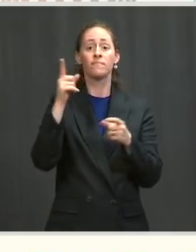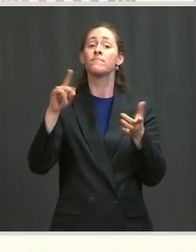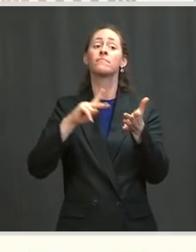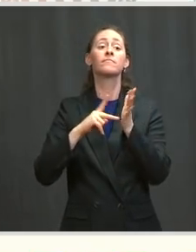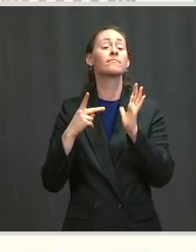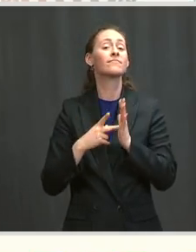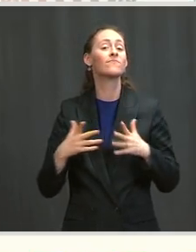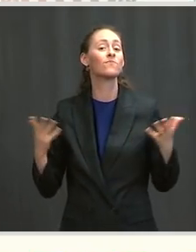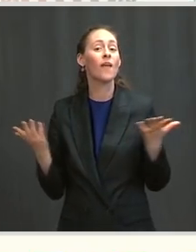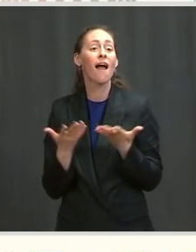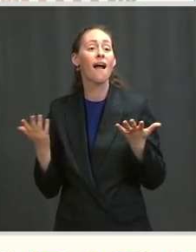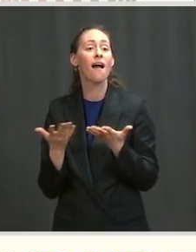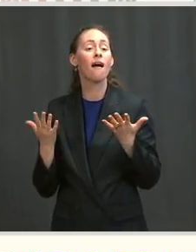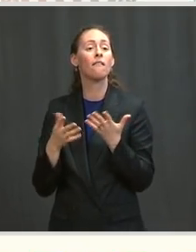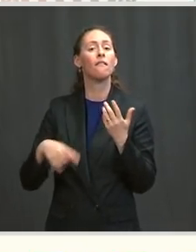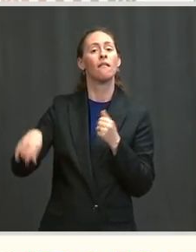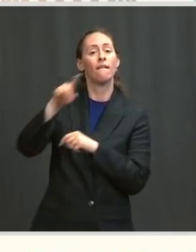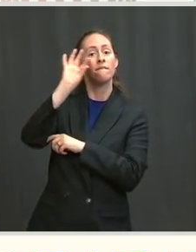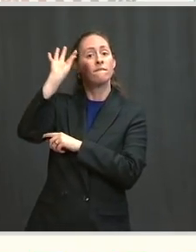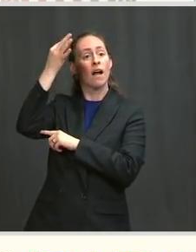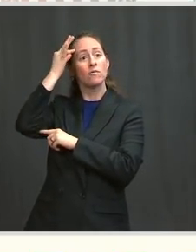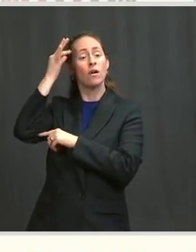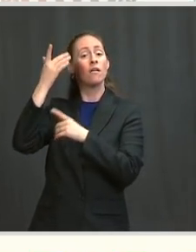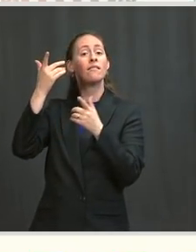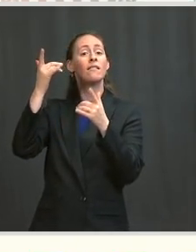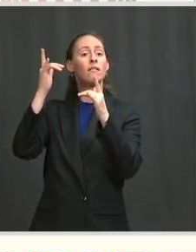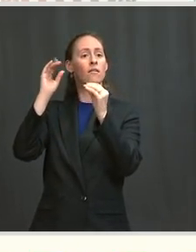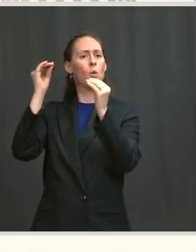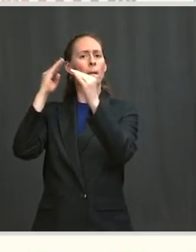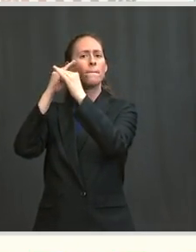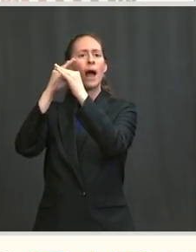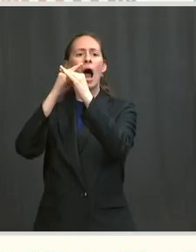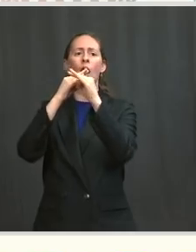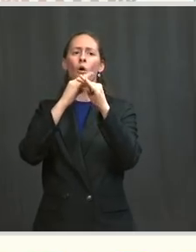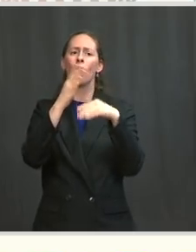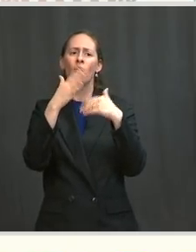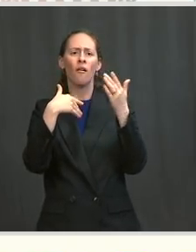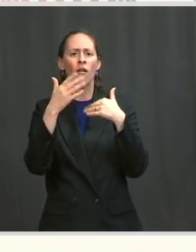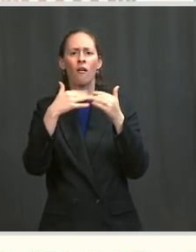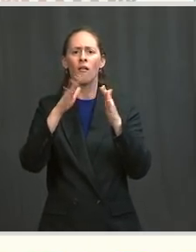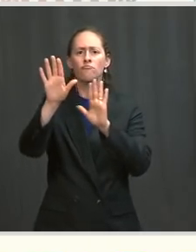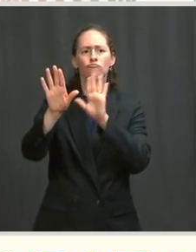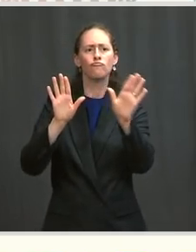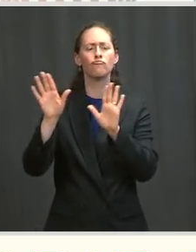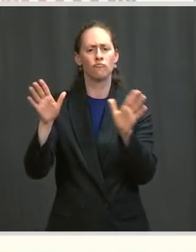to eliminate barriers so people from every background and walk of life have an equal opportunity to serve our nation,